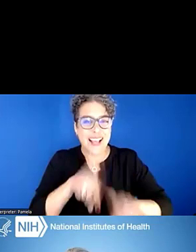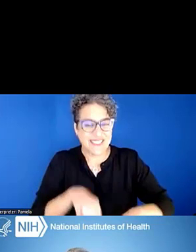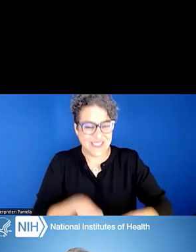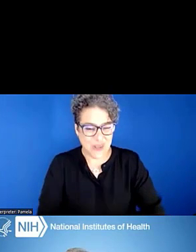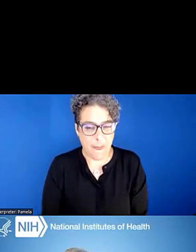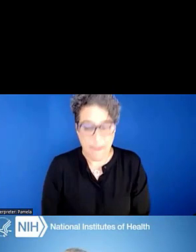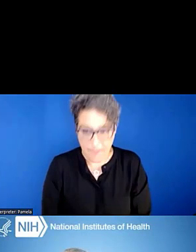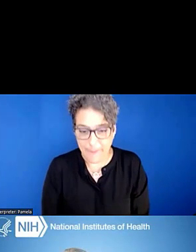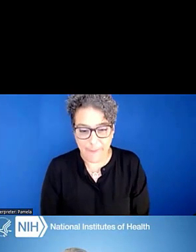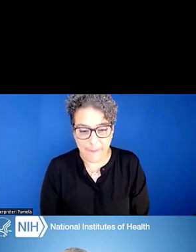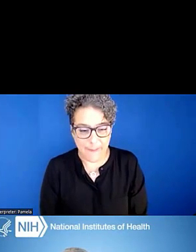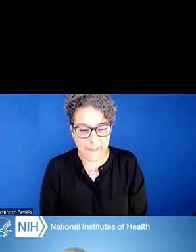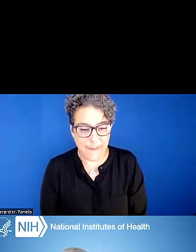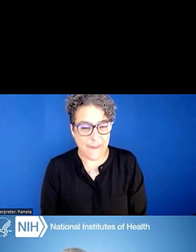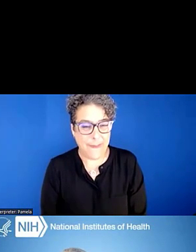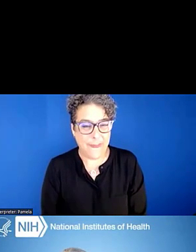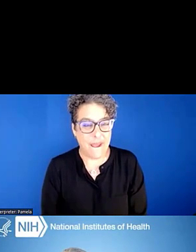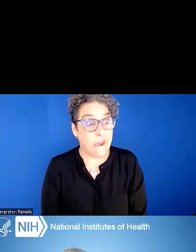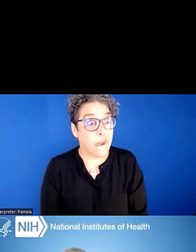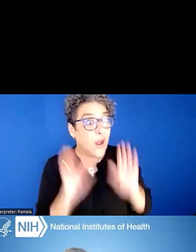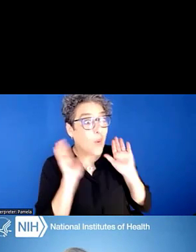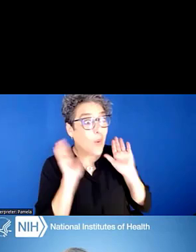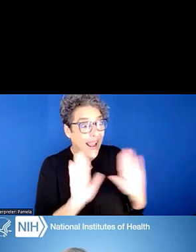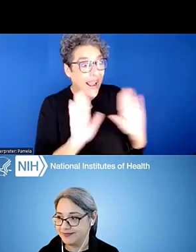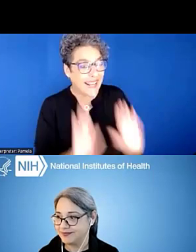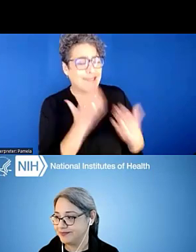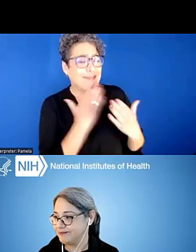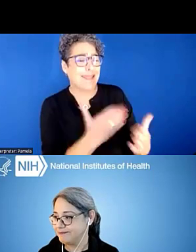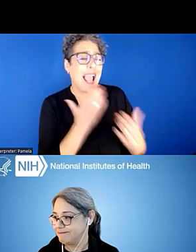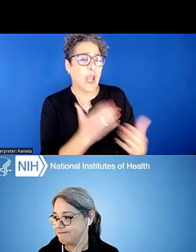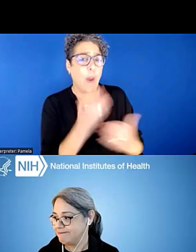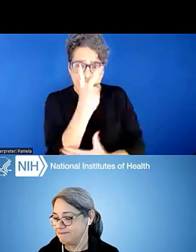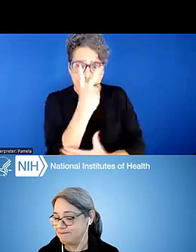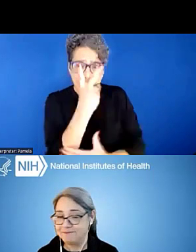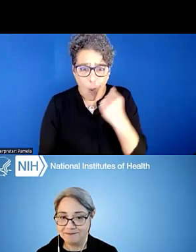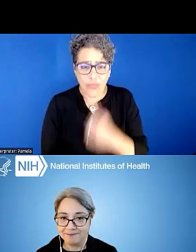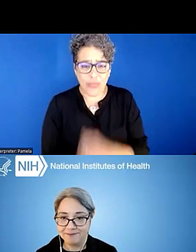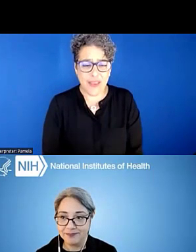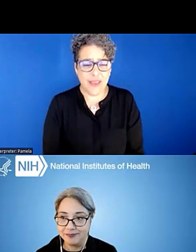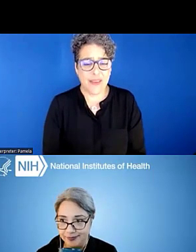Elyse Sullivan: Great. Thank you so much to both of you. Let's turn over .. .